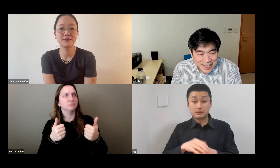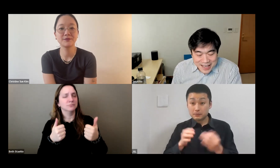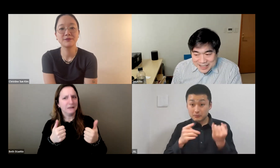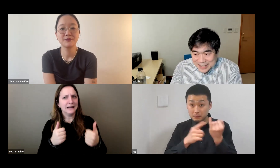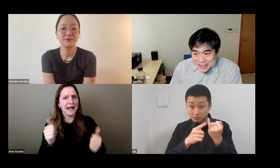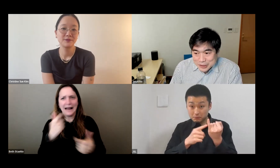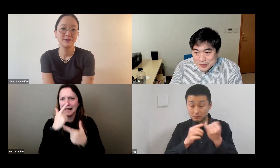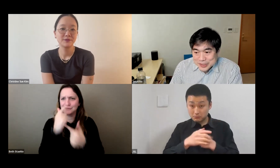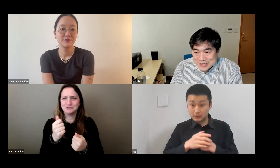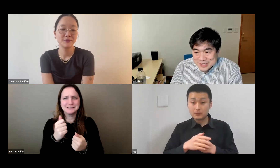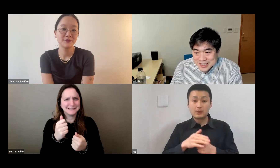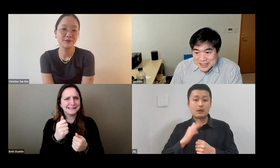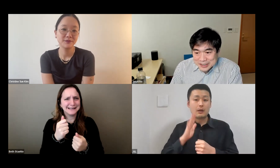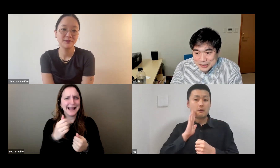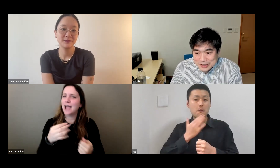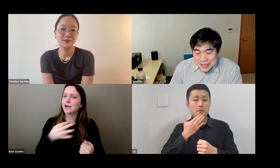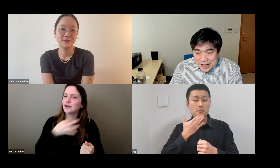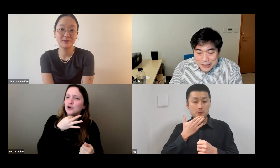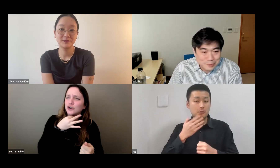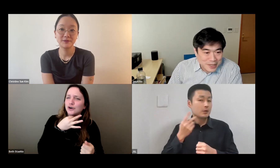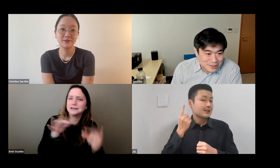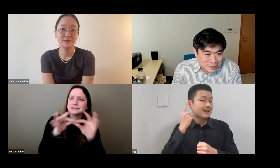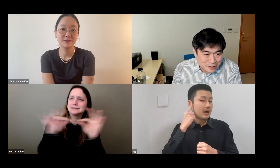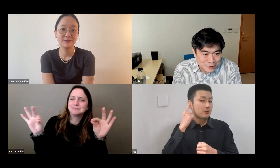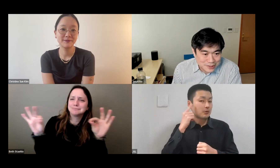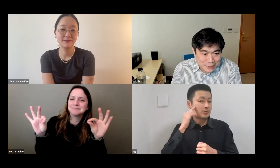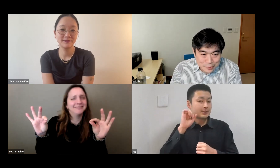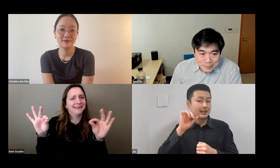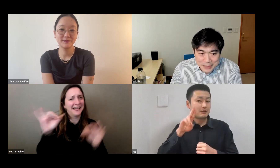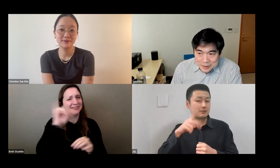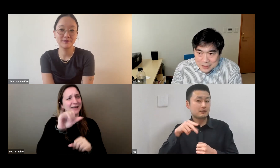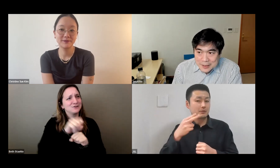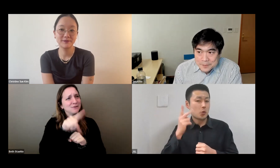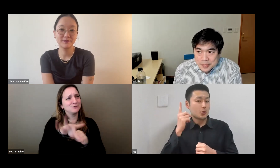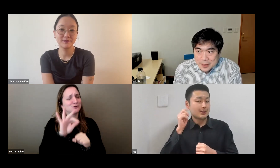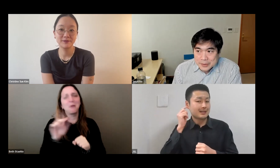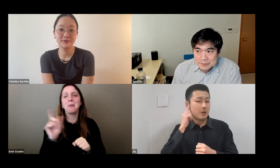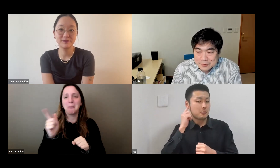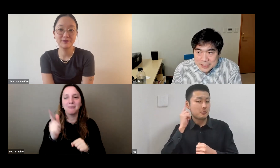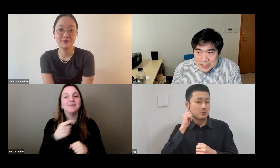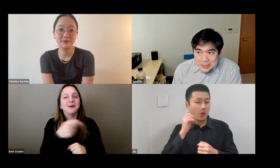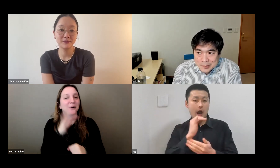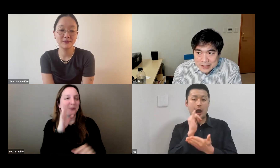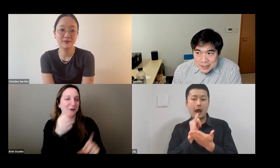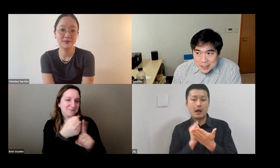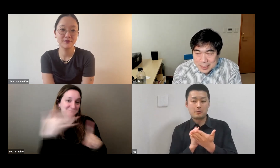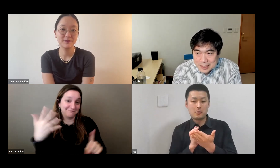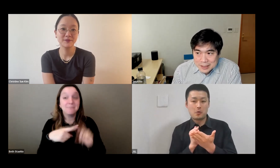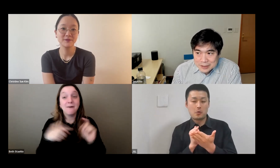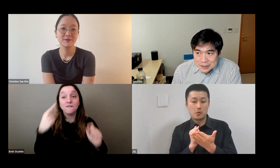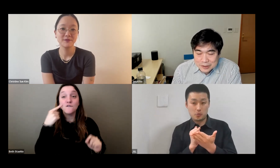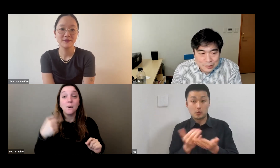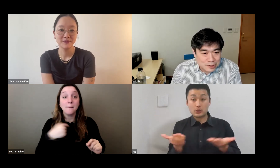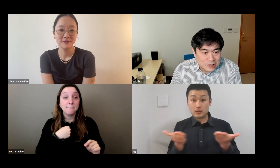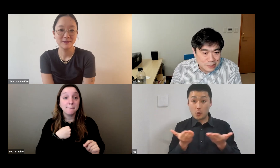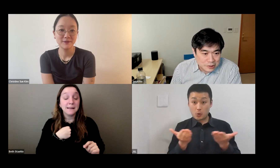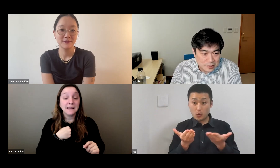and curious occupation she will tell you about. But for me, she's been a huge teacher.